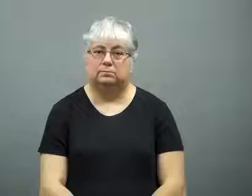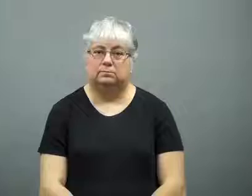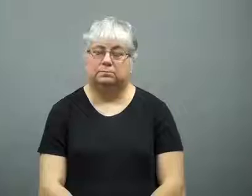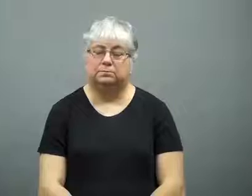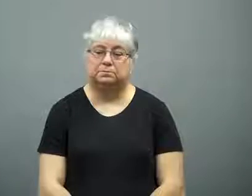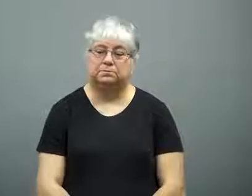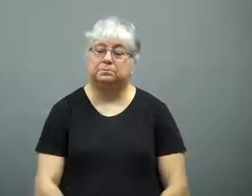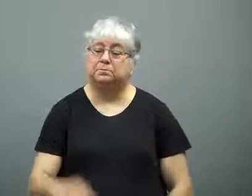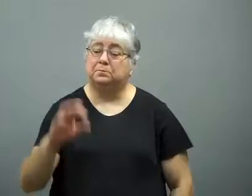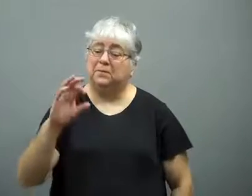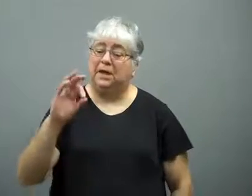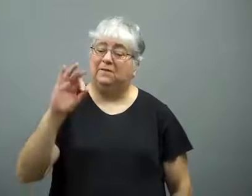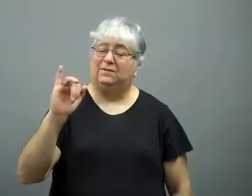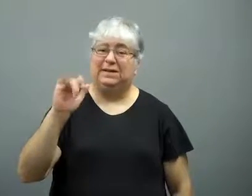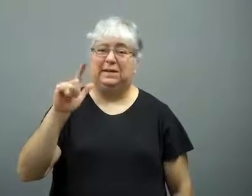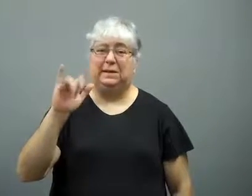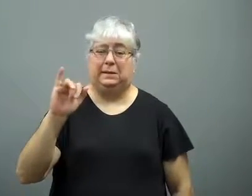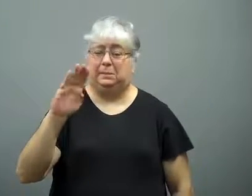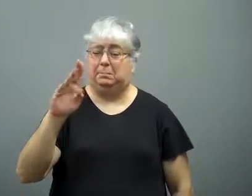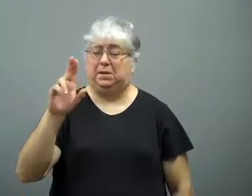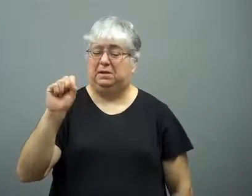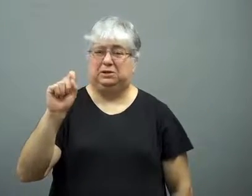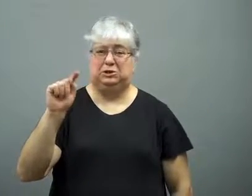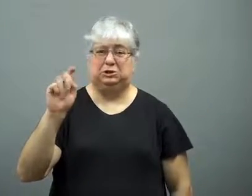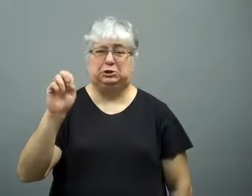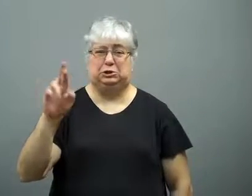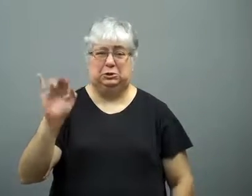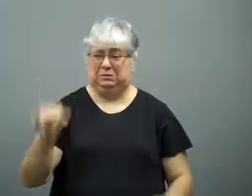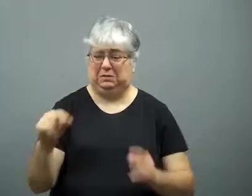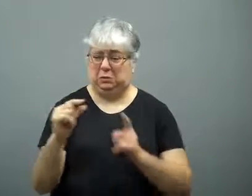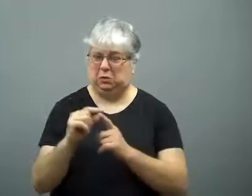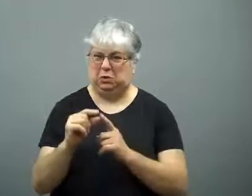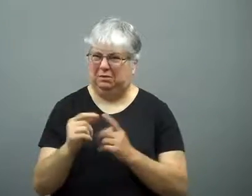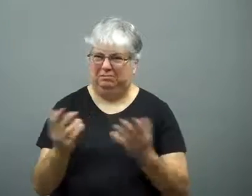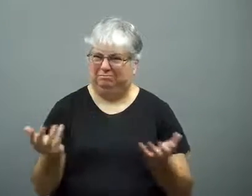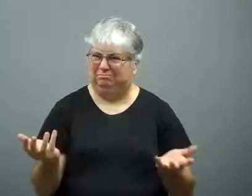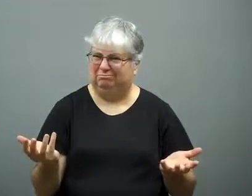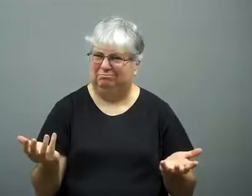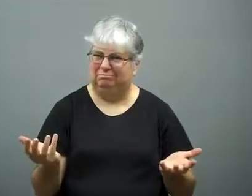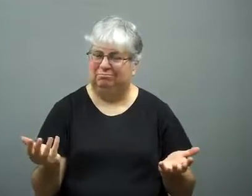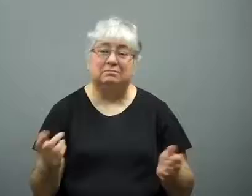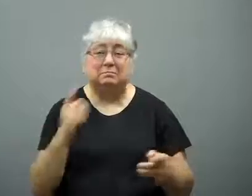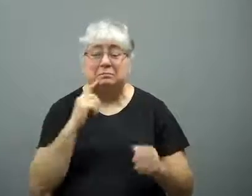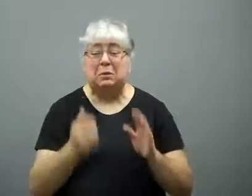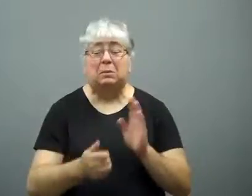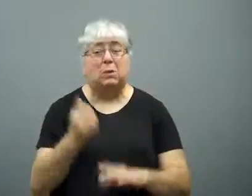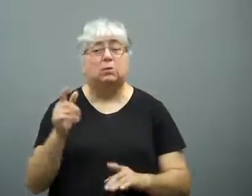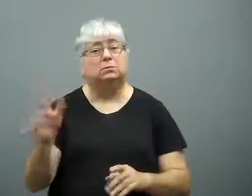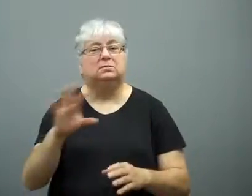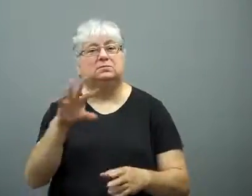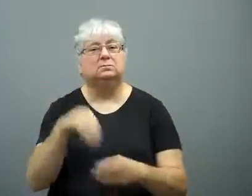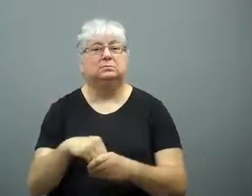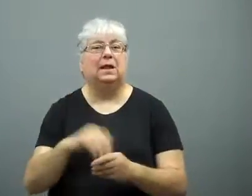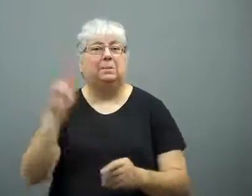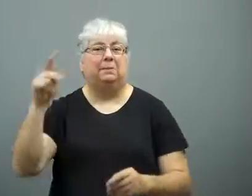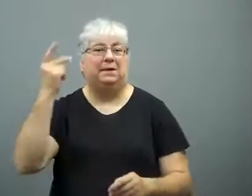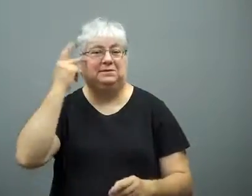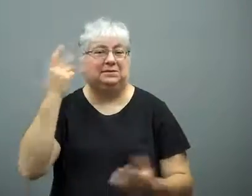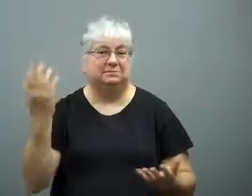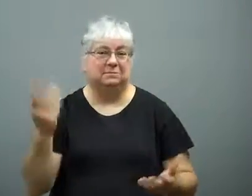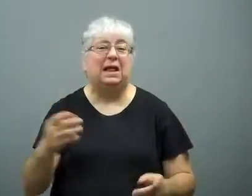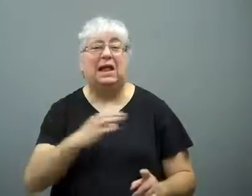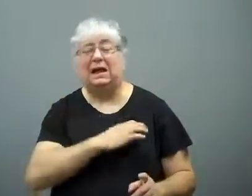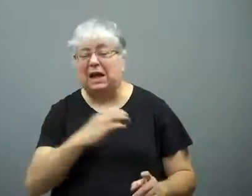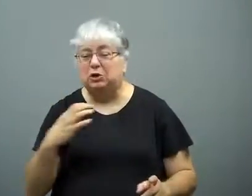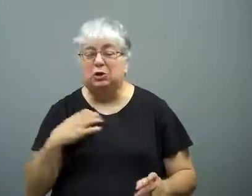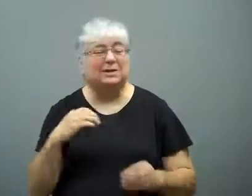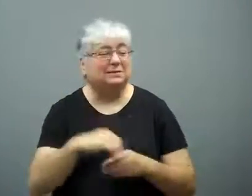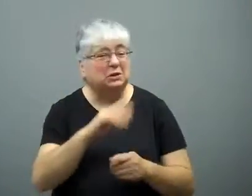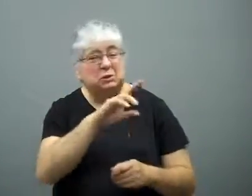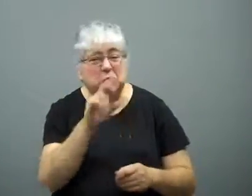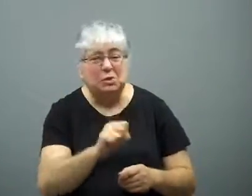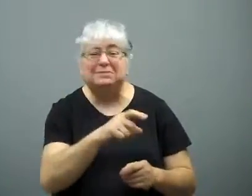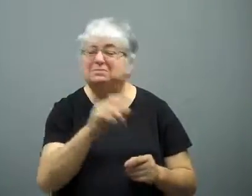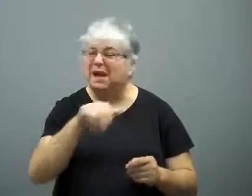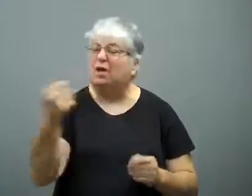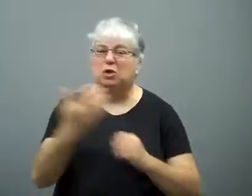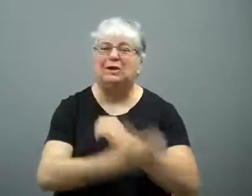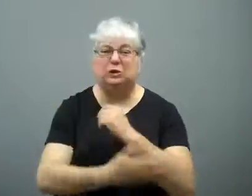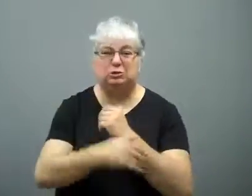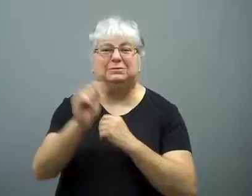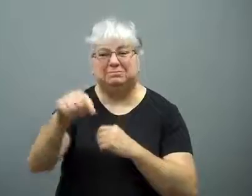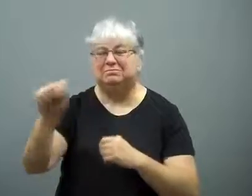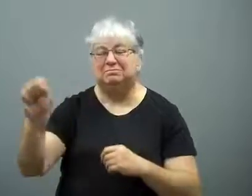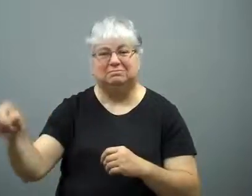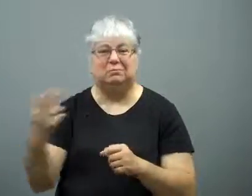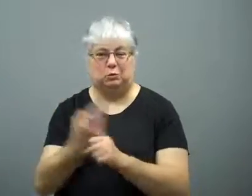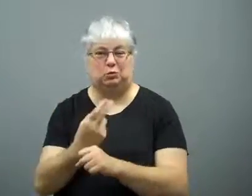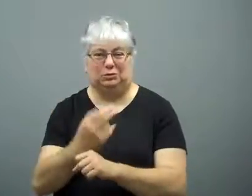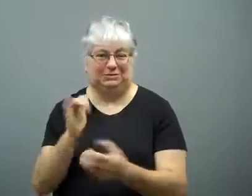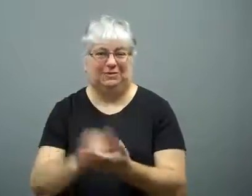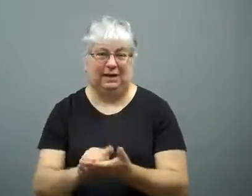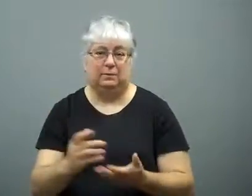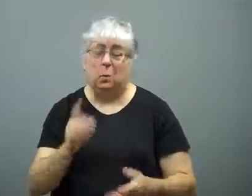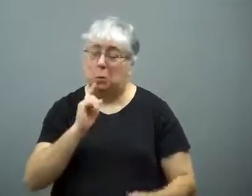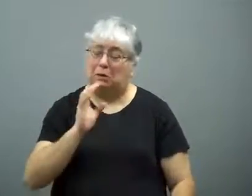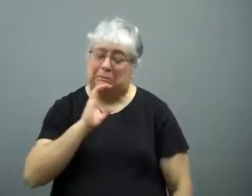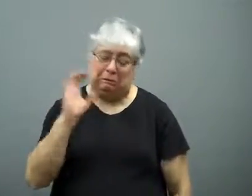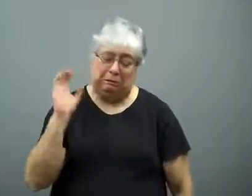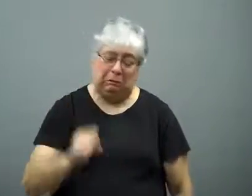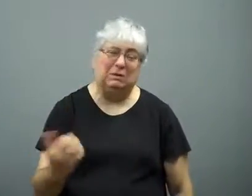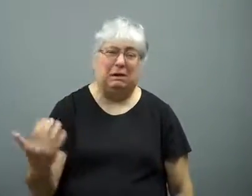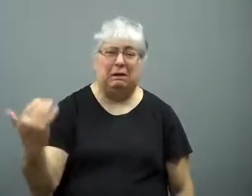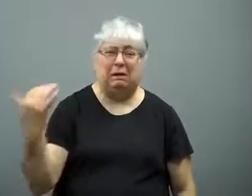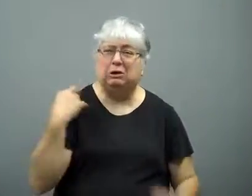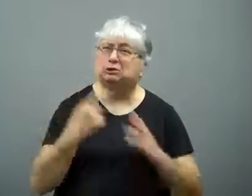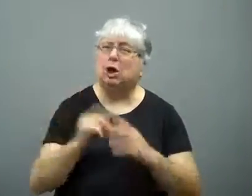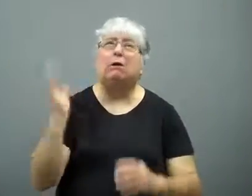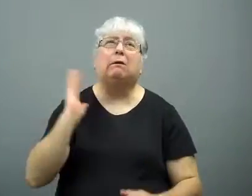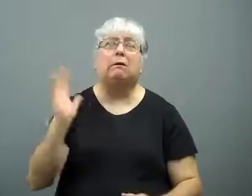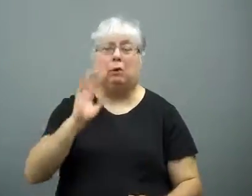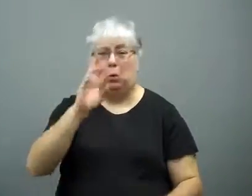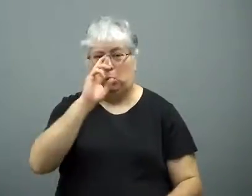The word, "filibuster" is generally a political term.